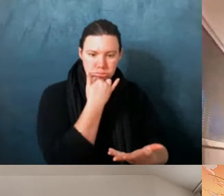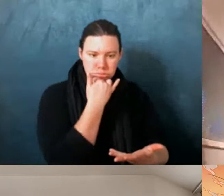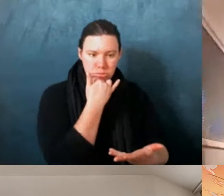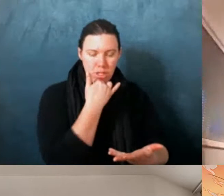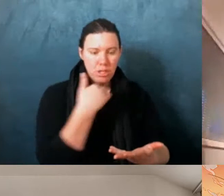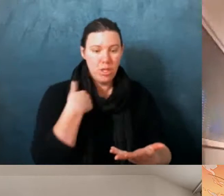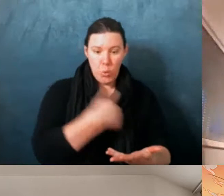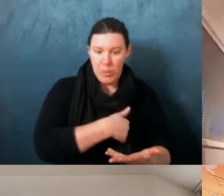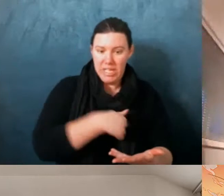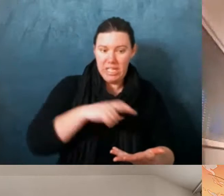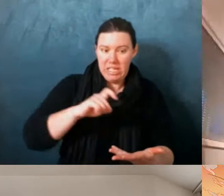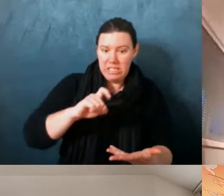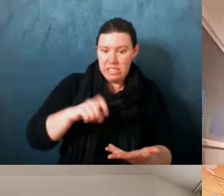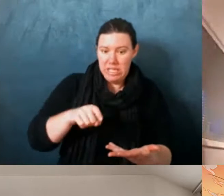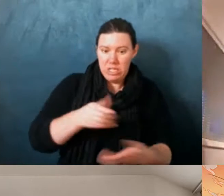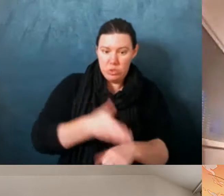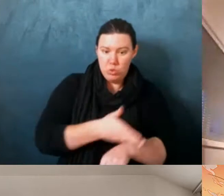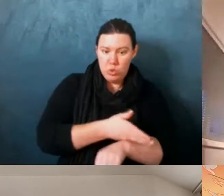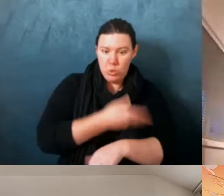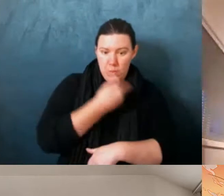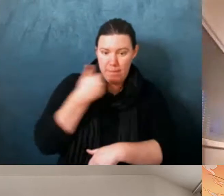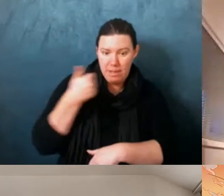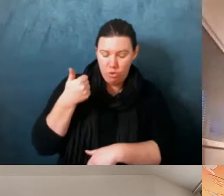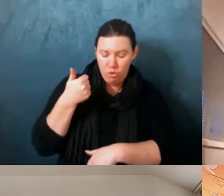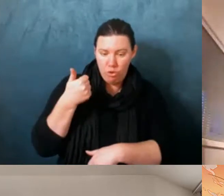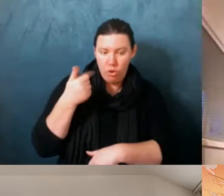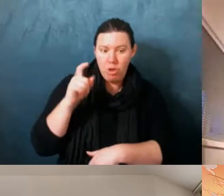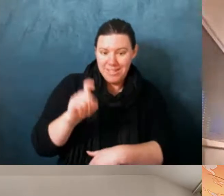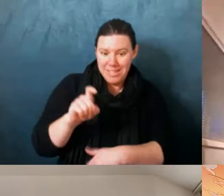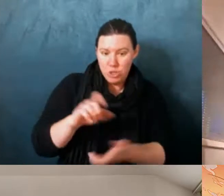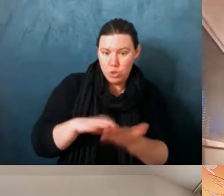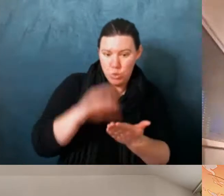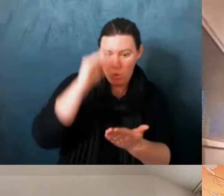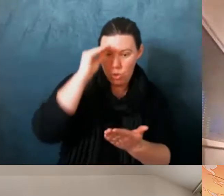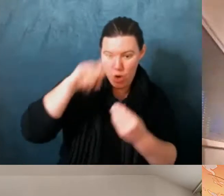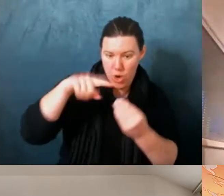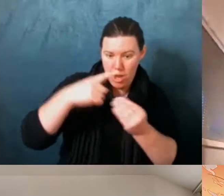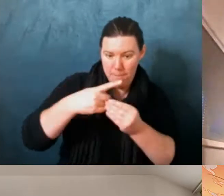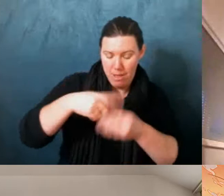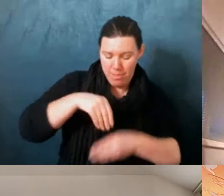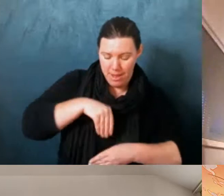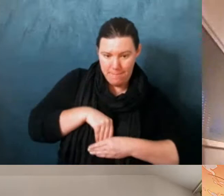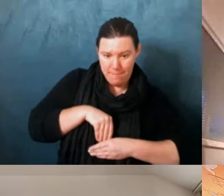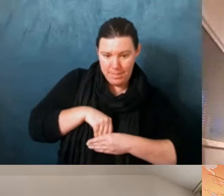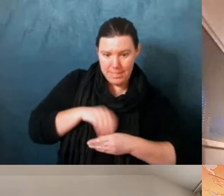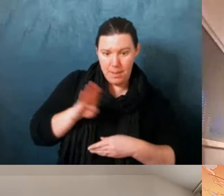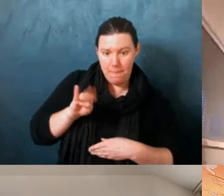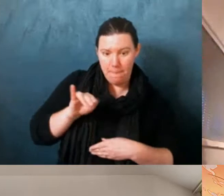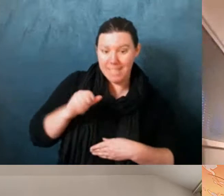you know, I understand what implicit bias is. And so I've worked through that, but we definitely do that.